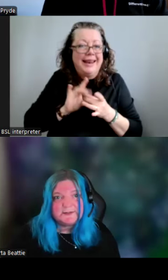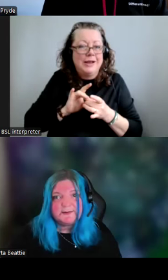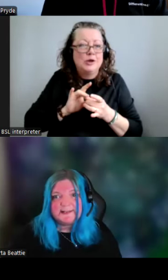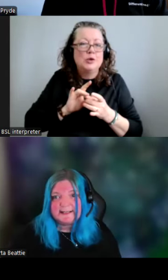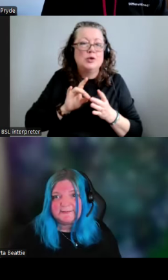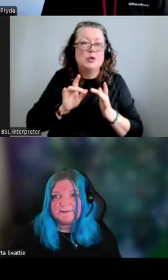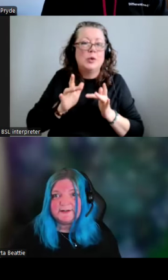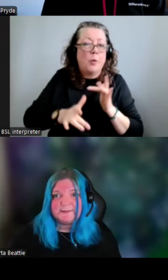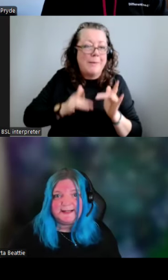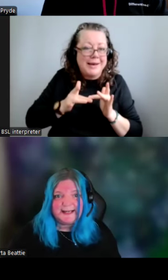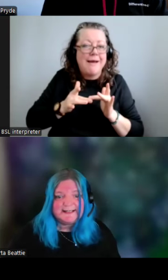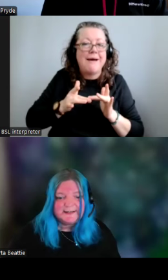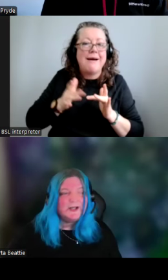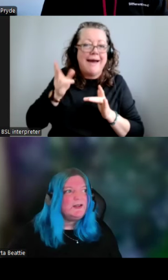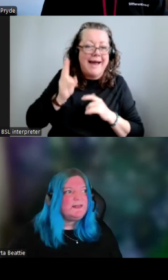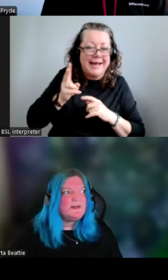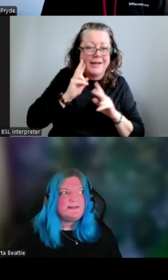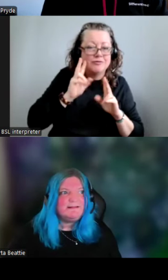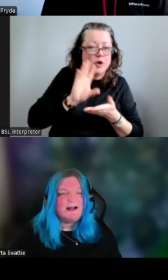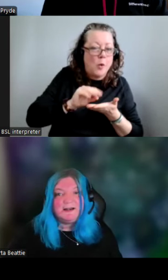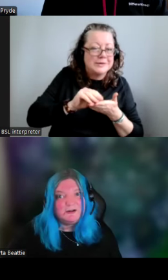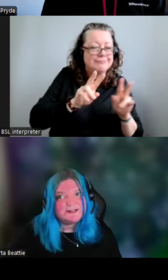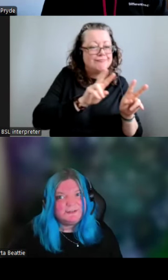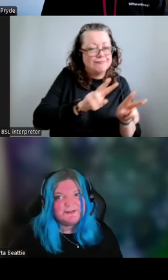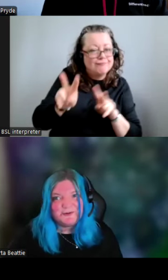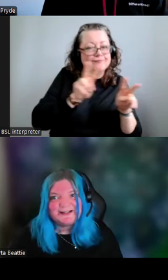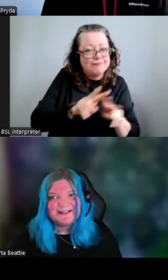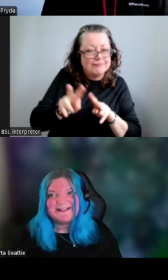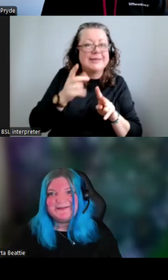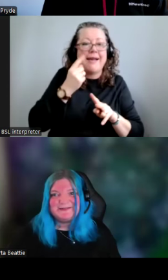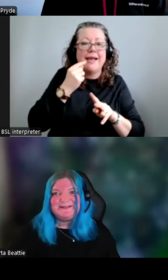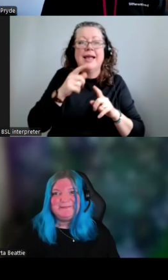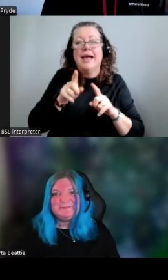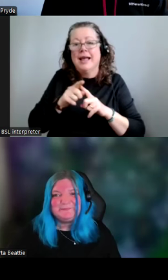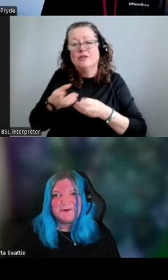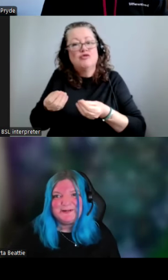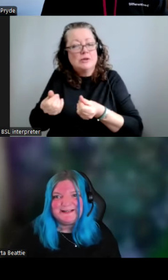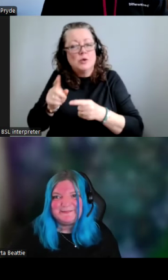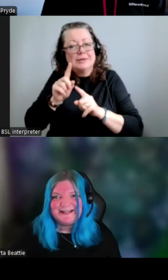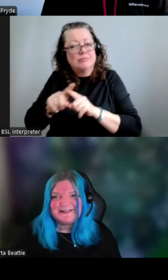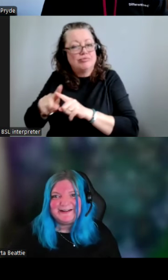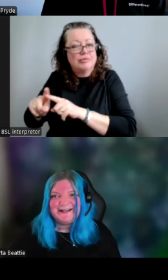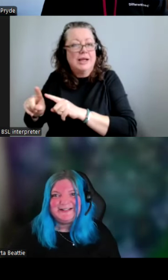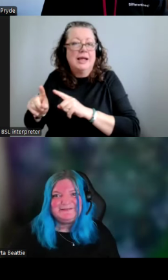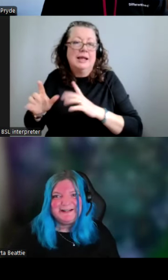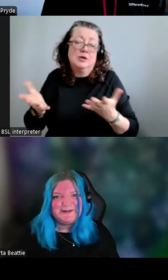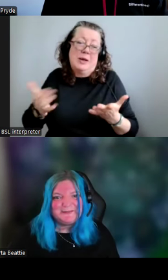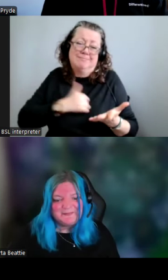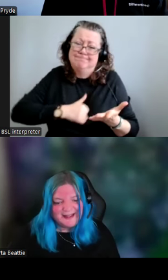I'm sorry we didn't have enough time at the end. There were lots and lots of questions, so it was a really popular subject, Craig. You did really well.